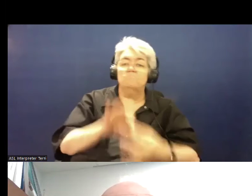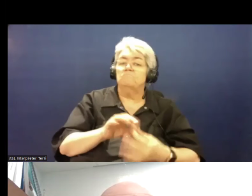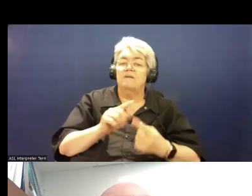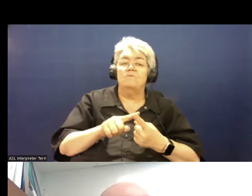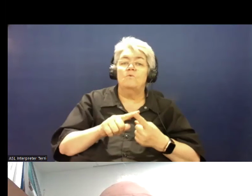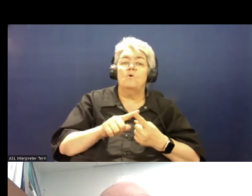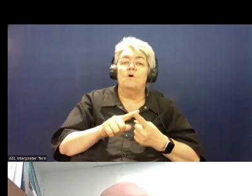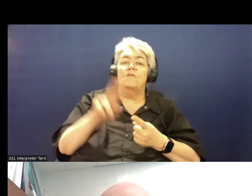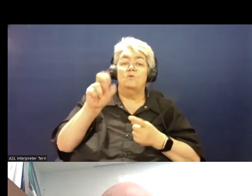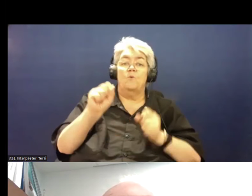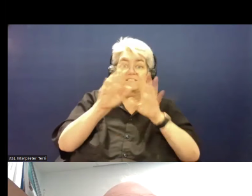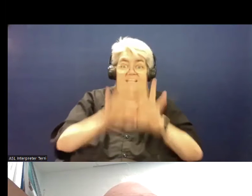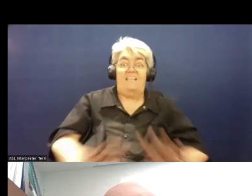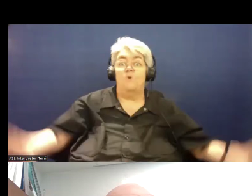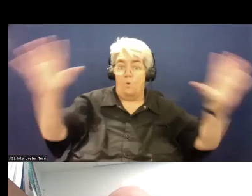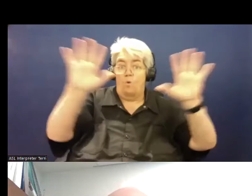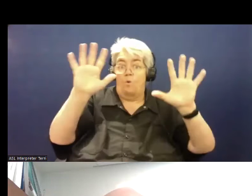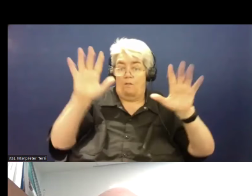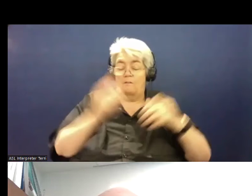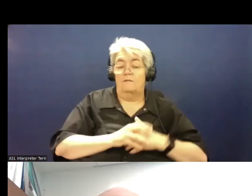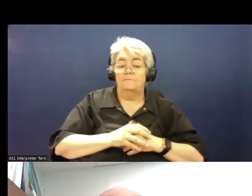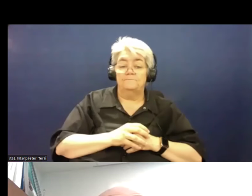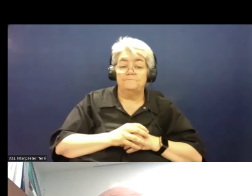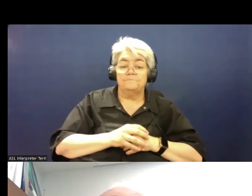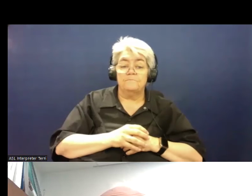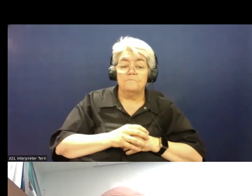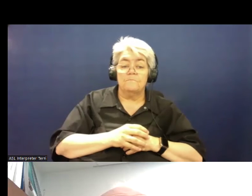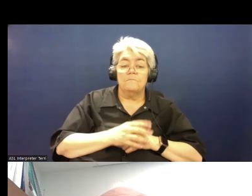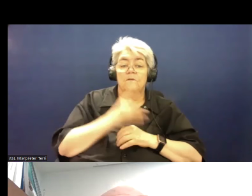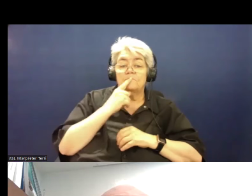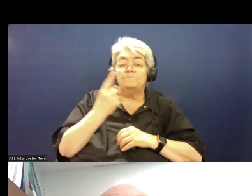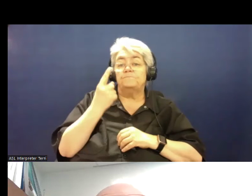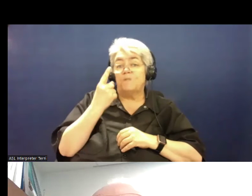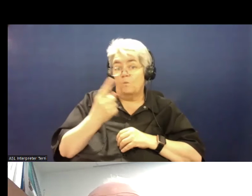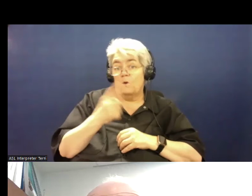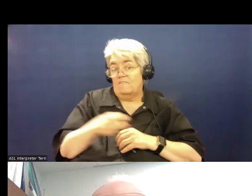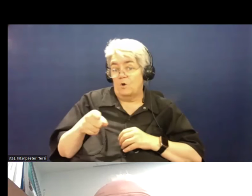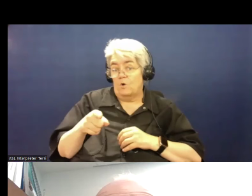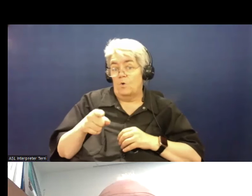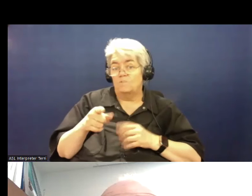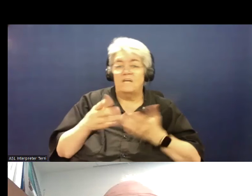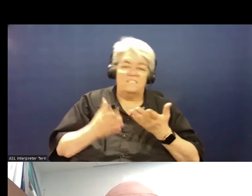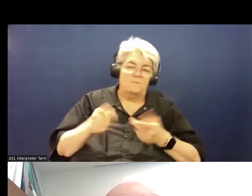COUNTRY AS A WHOLE. ONE OF THOSE IS -- SOME OF YOU MAY HAVE HEARD ME TALK ABOUT THIS